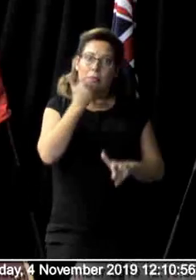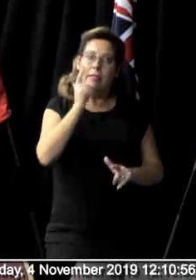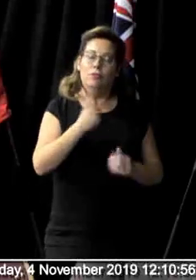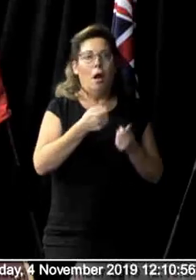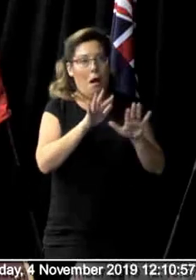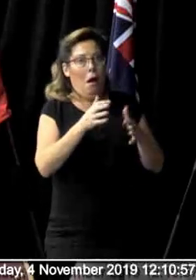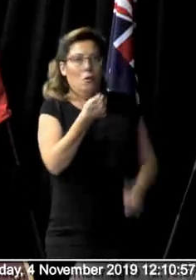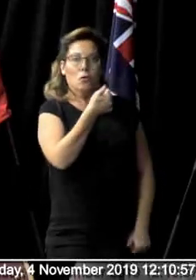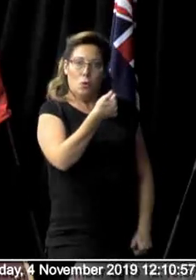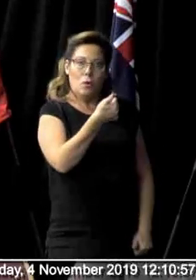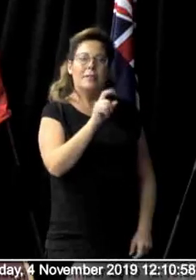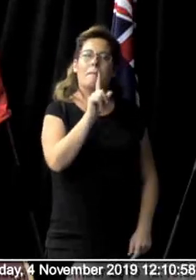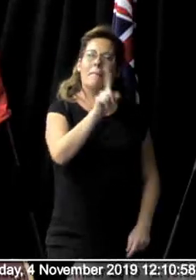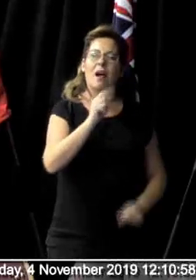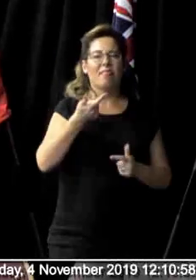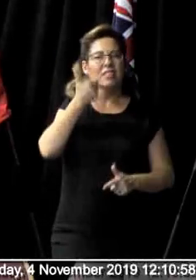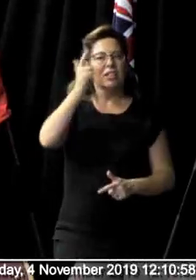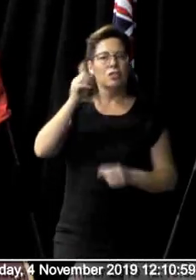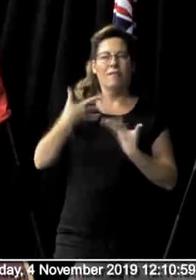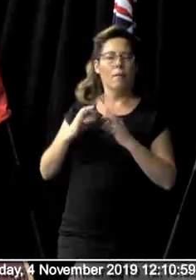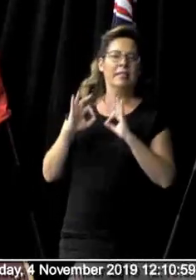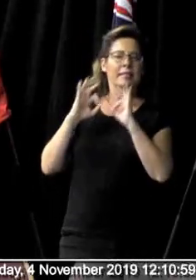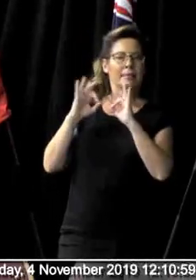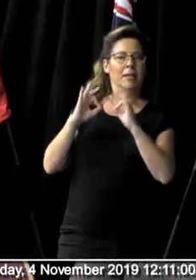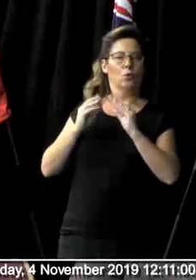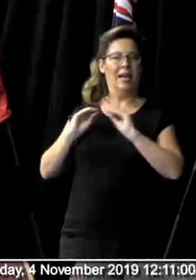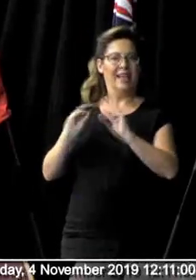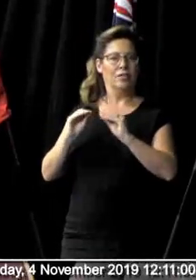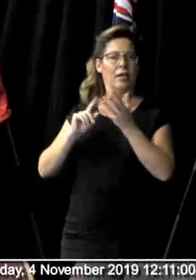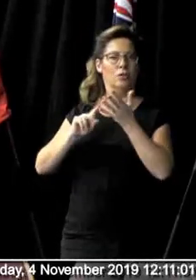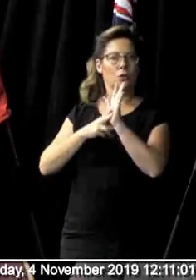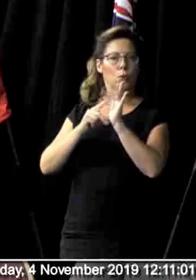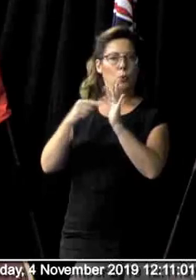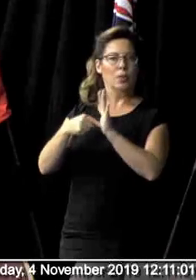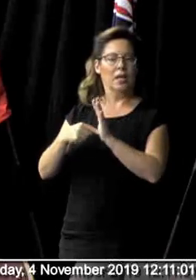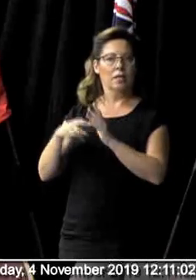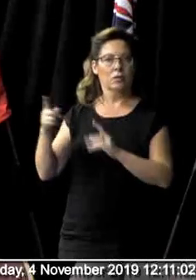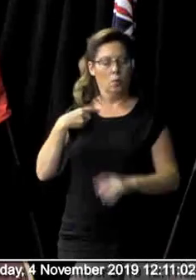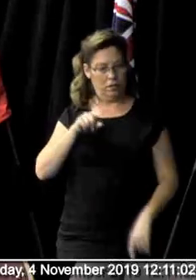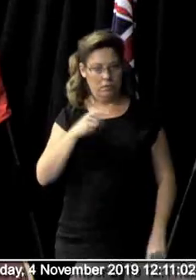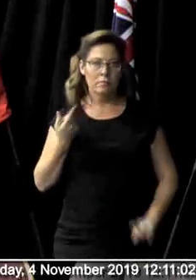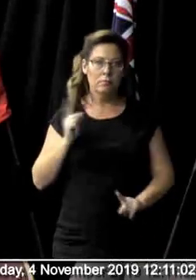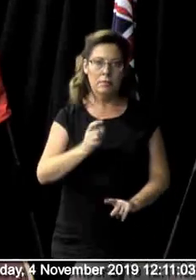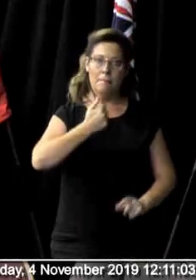from the Special Education Unit would take [REDACTED] out of the classroom for chunks of the day.